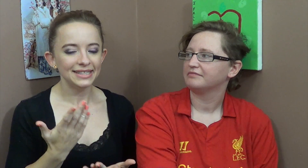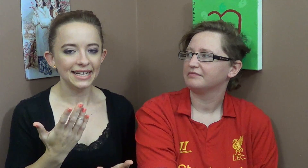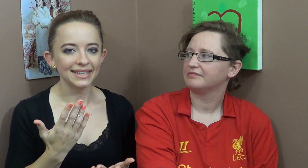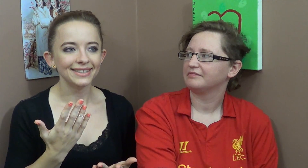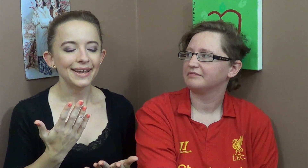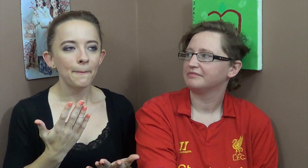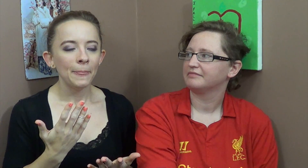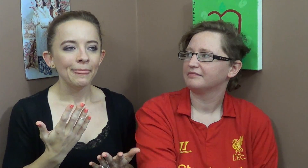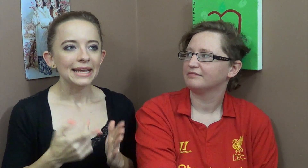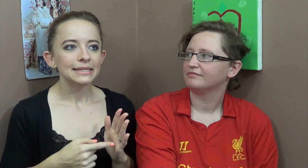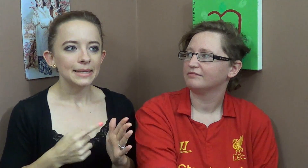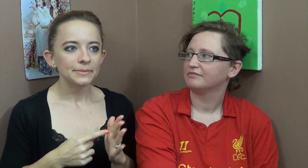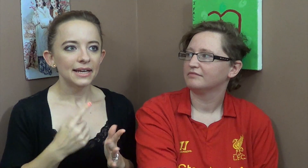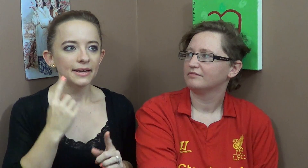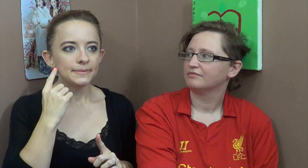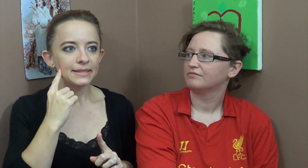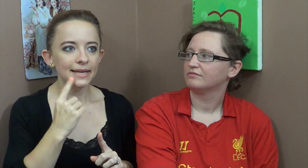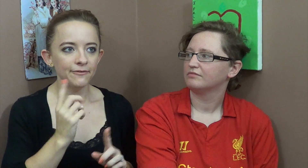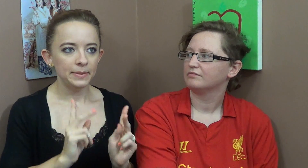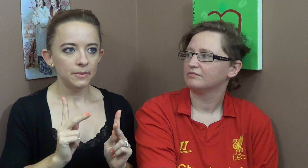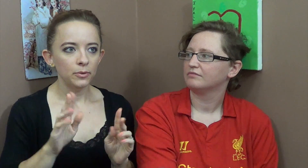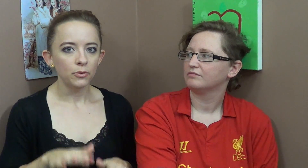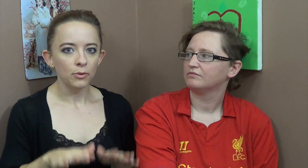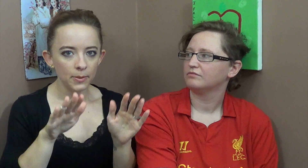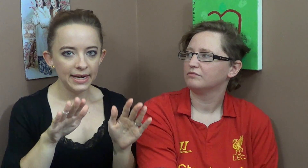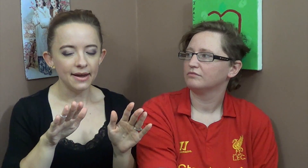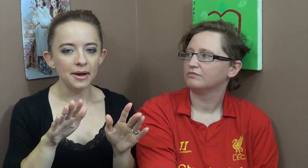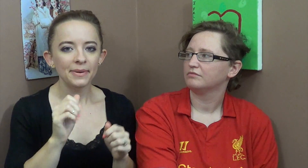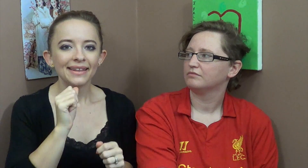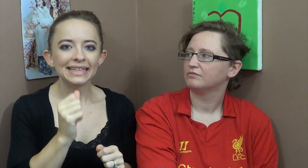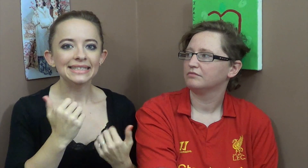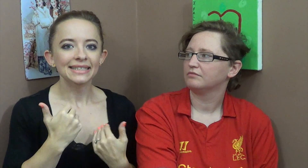understand is sometimes Deaf people growing up